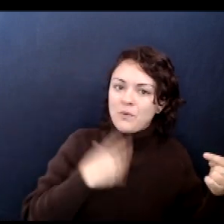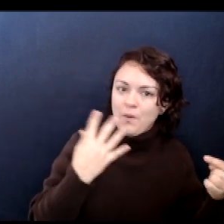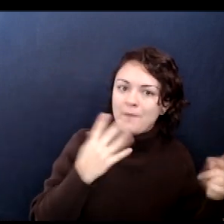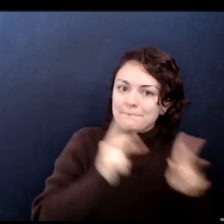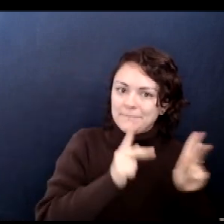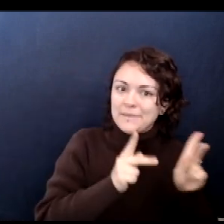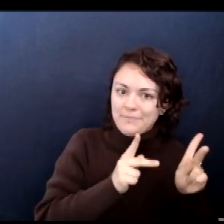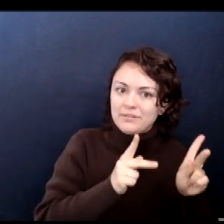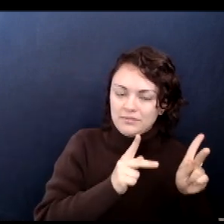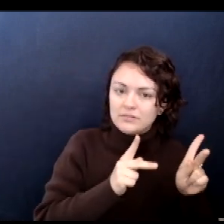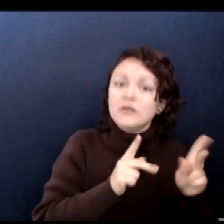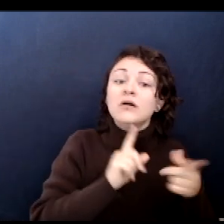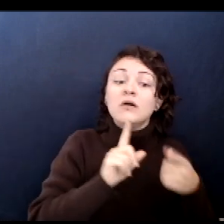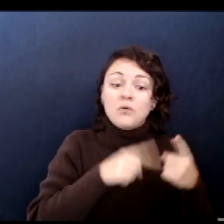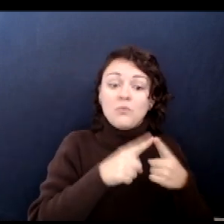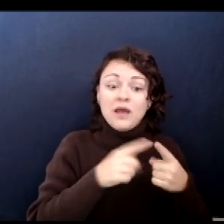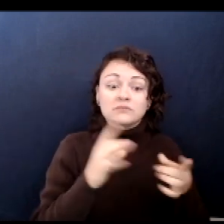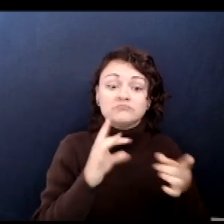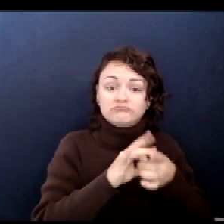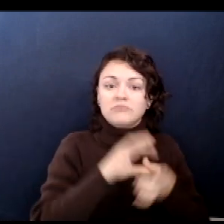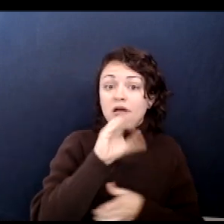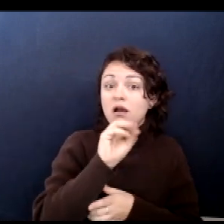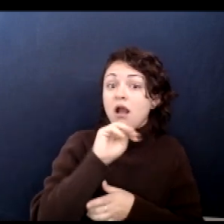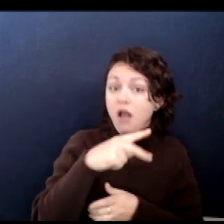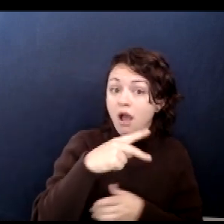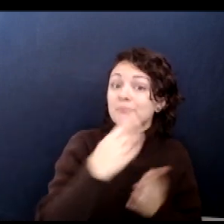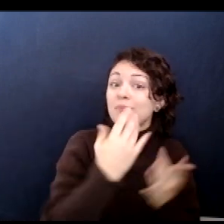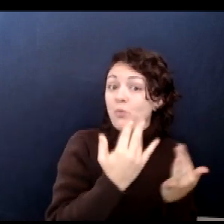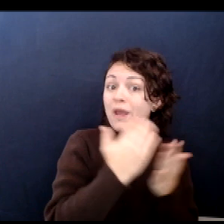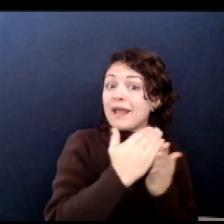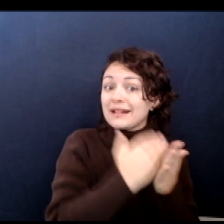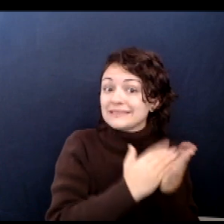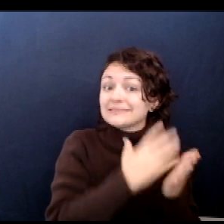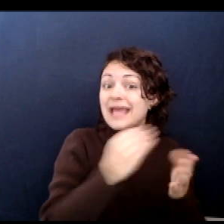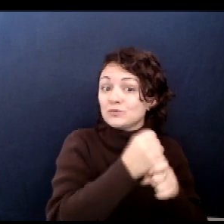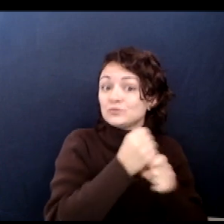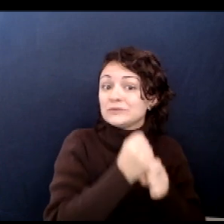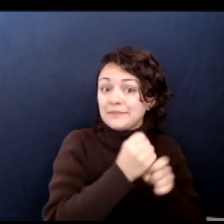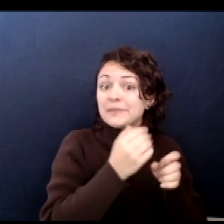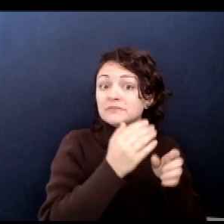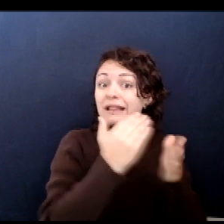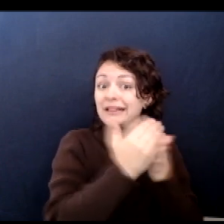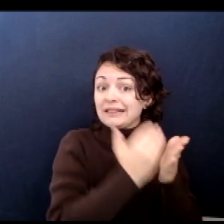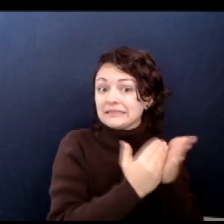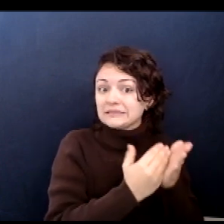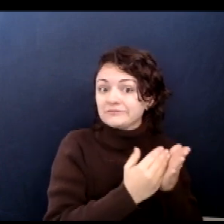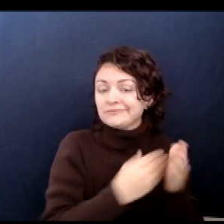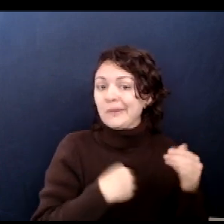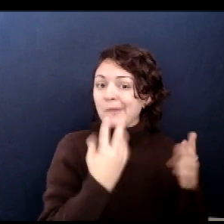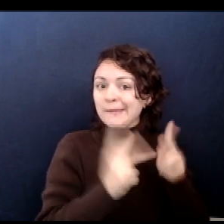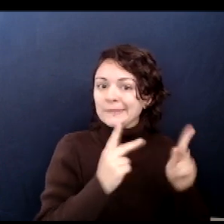it comes to the COMP wait list and the COMP recipient list. When we're looking at these numbers